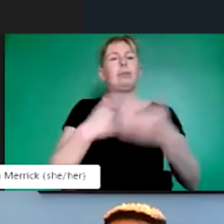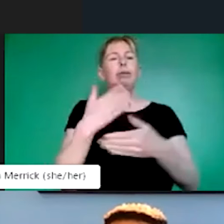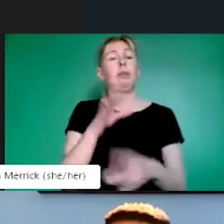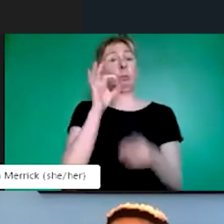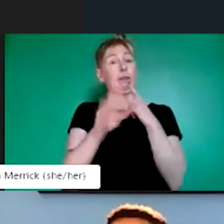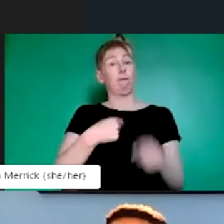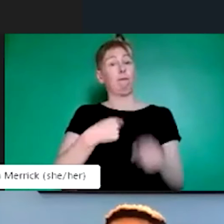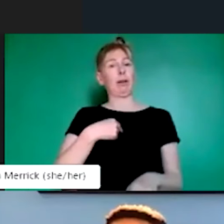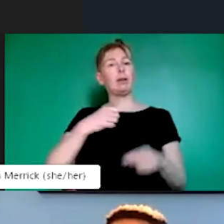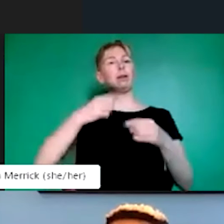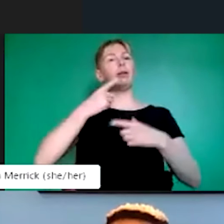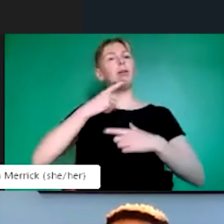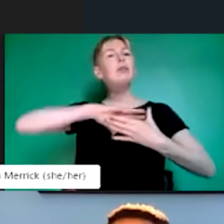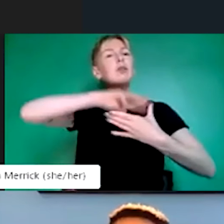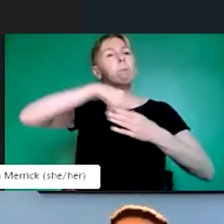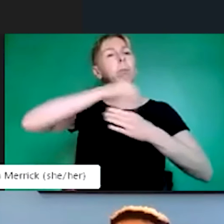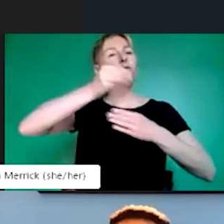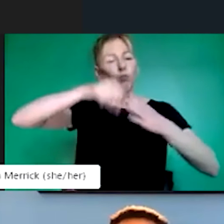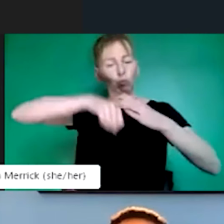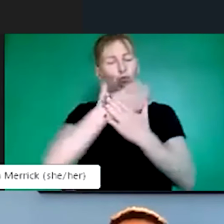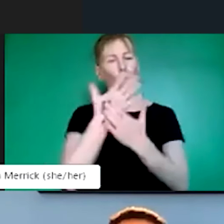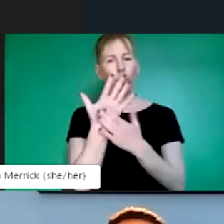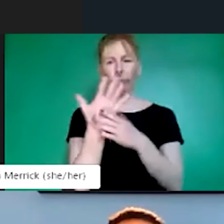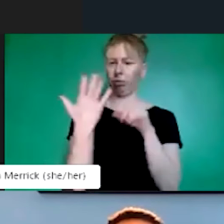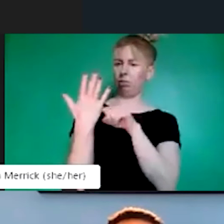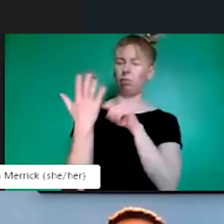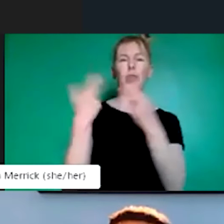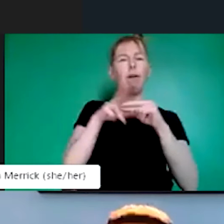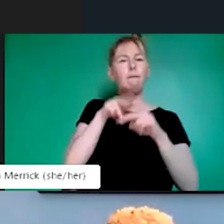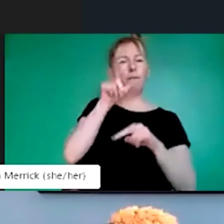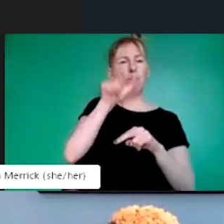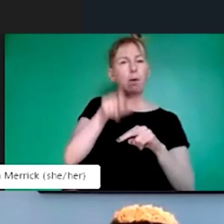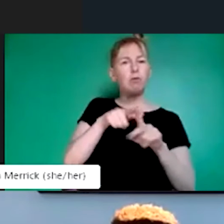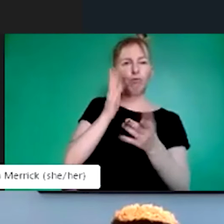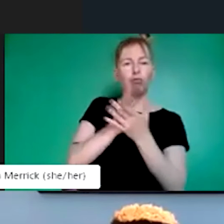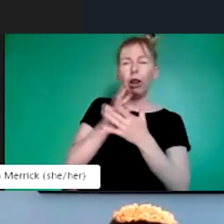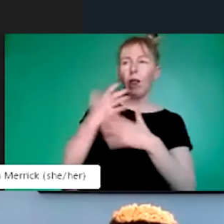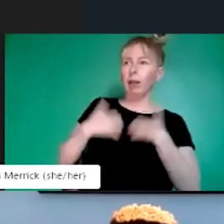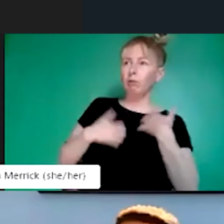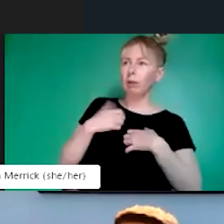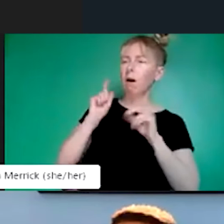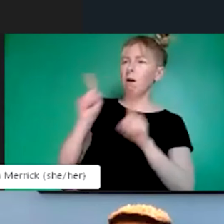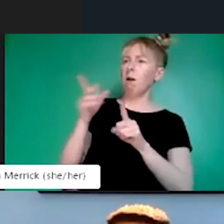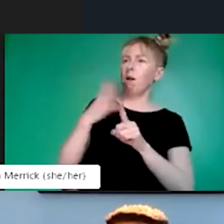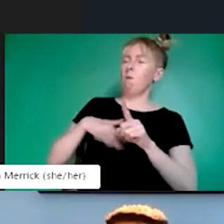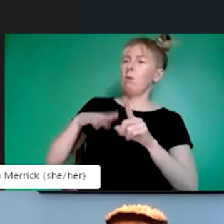For you to grow in a spiritual way they are, you know, connected to caring for you, and